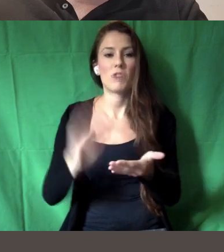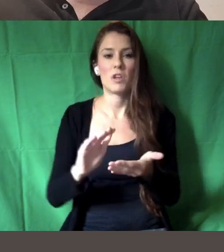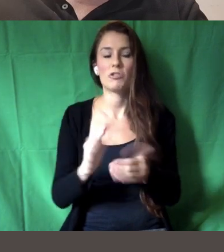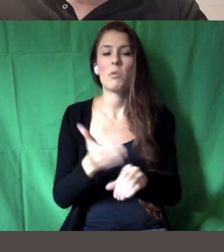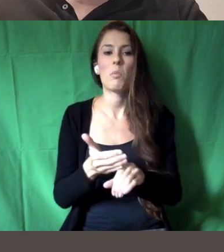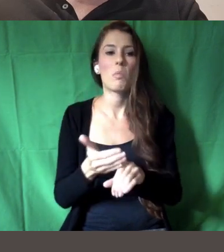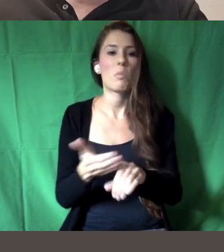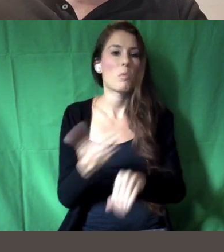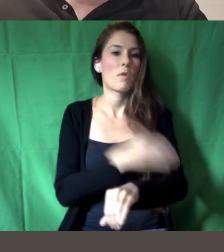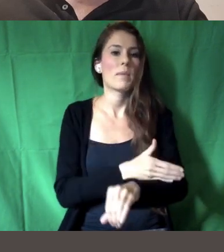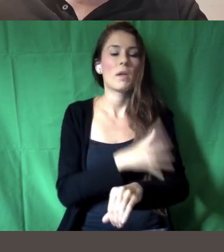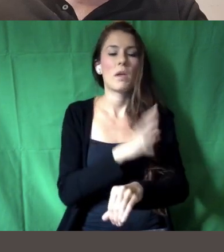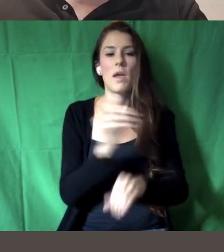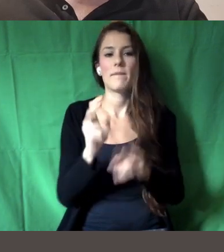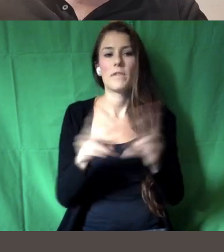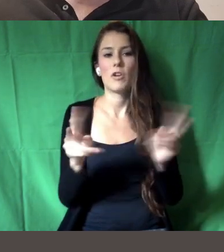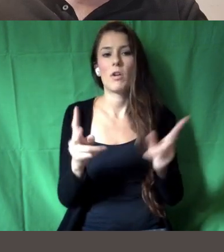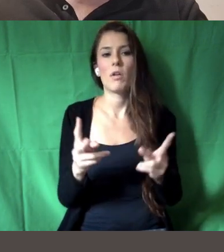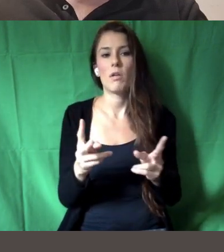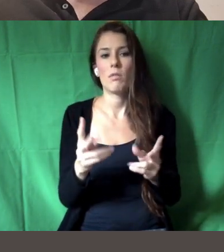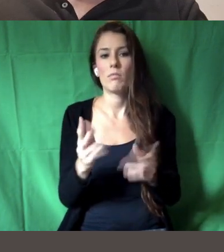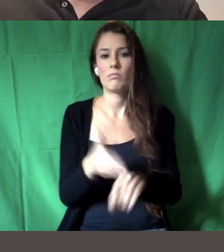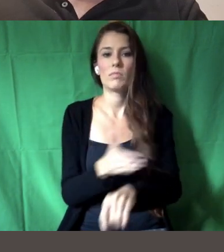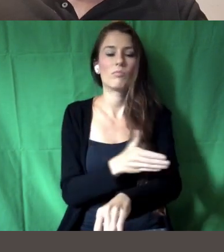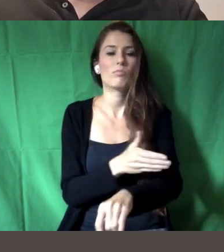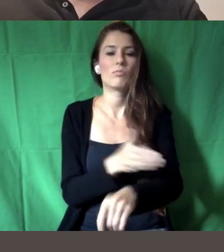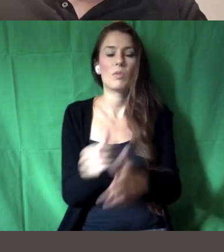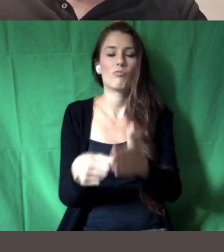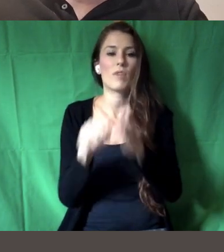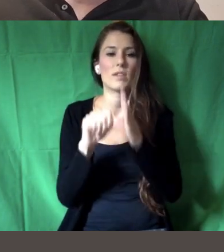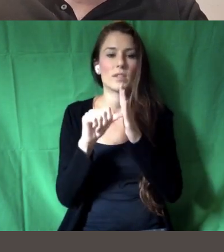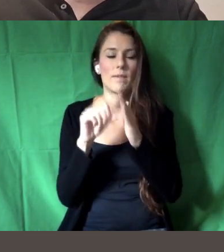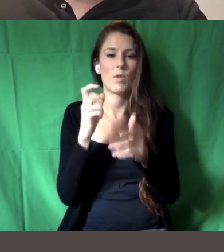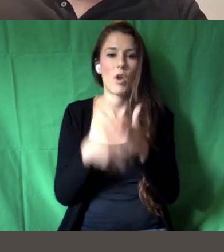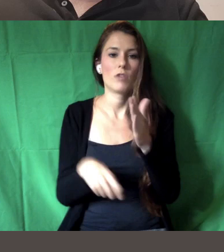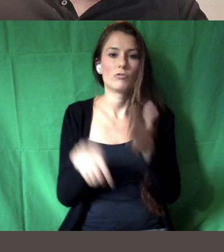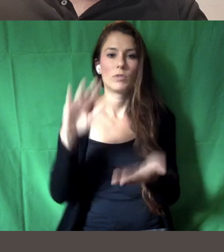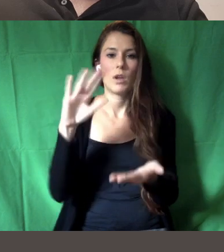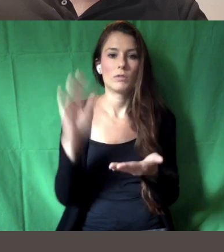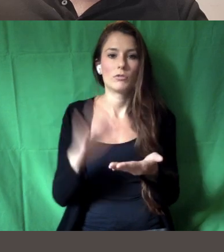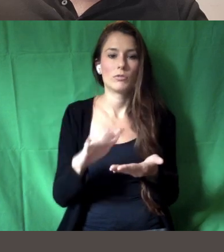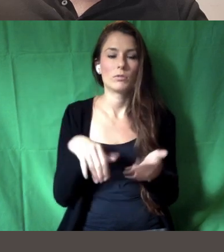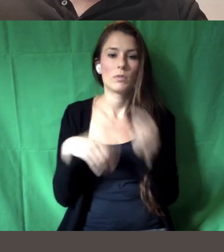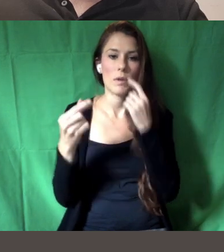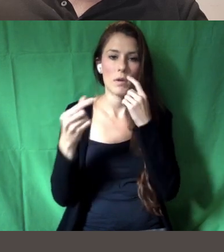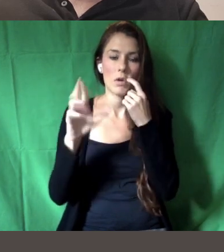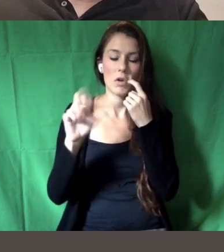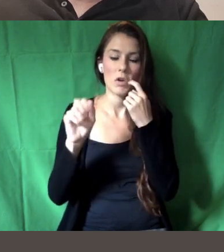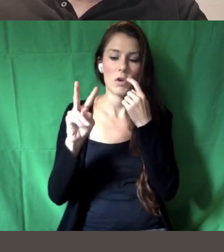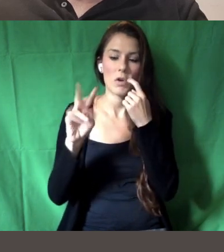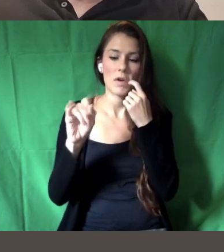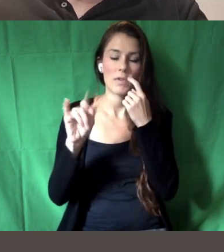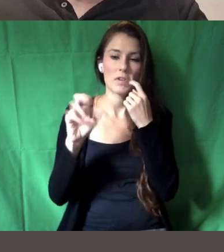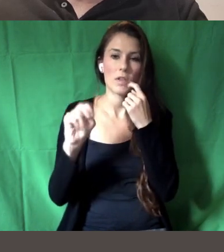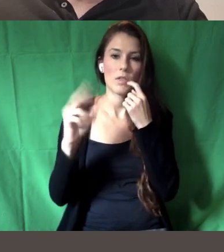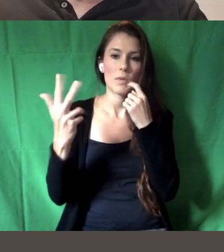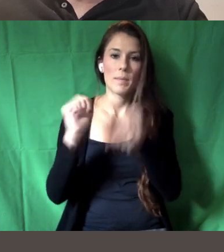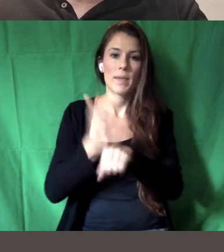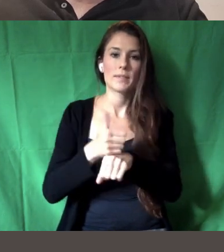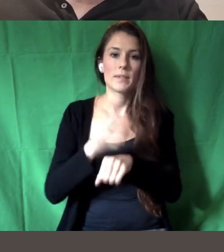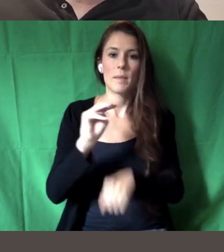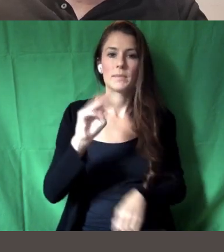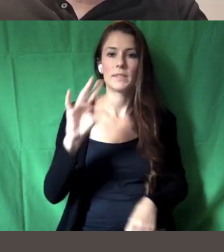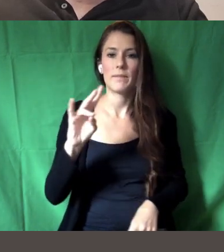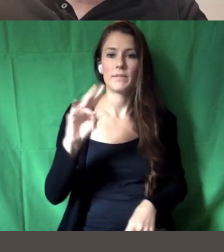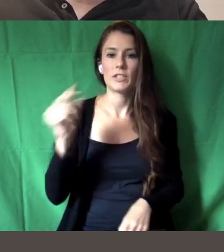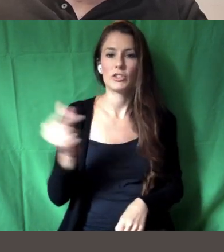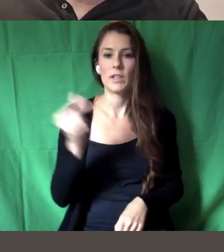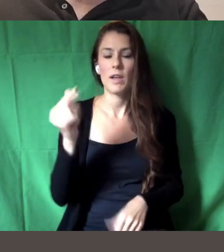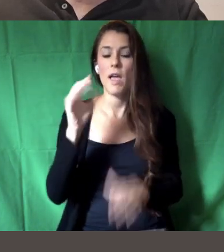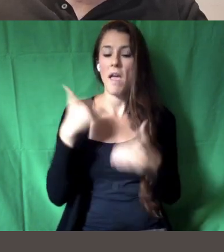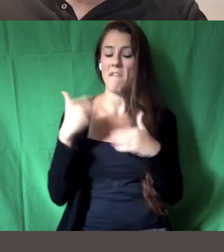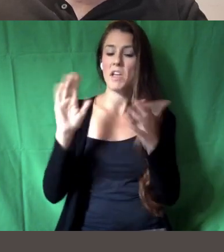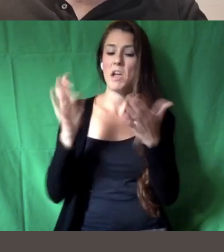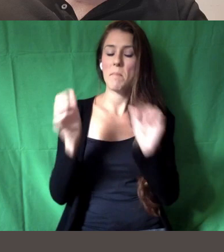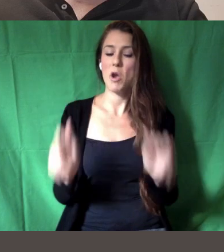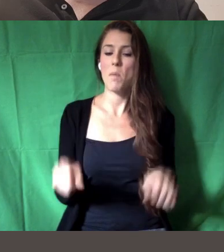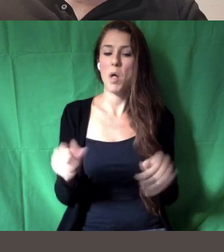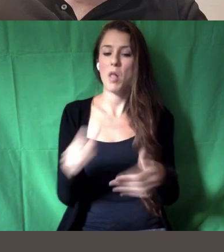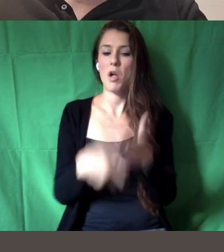improvement and very impressive cost reduction. Graviton 3 based M7g has comparable cost reduction